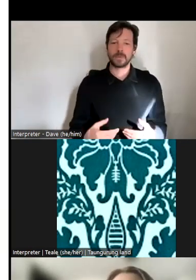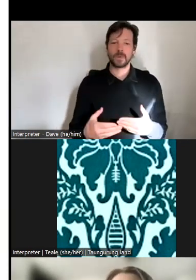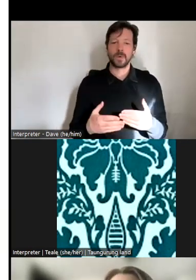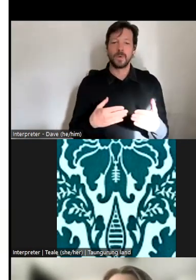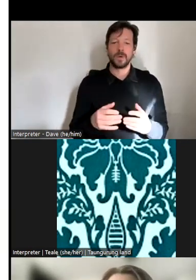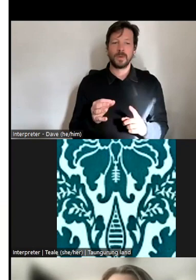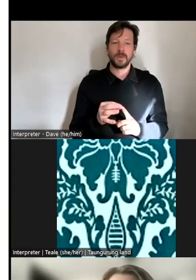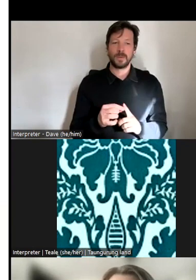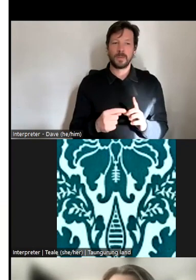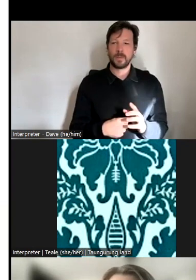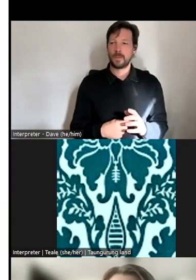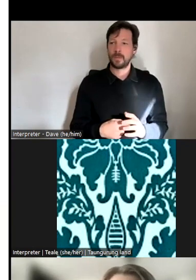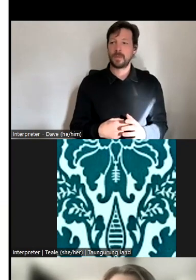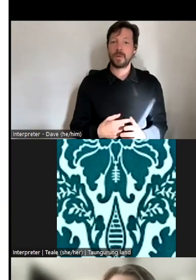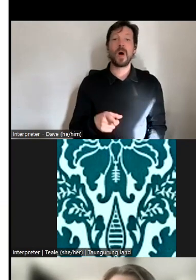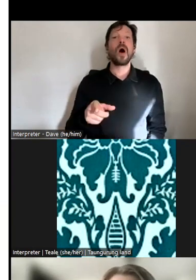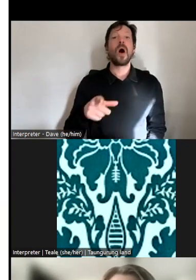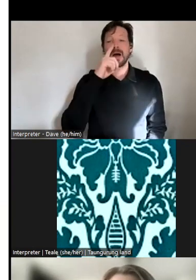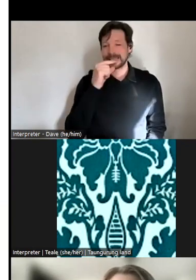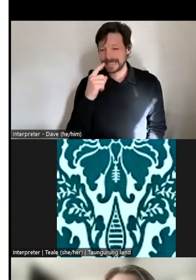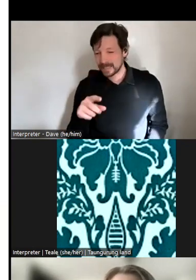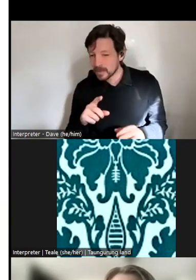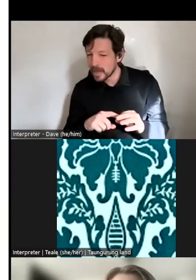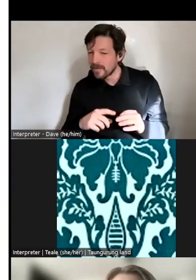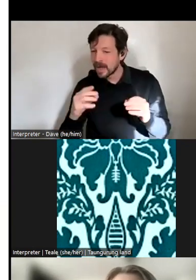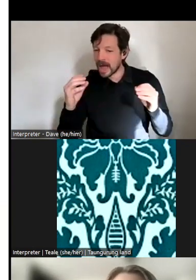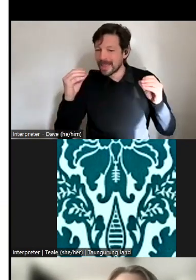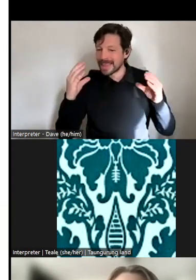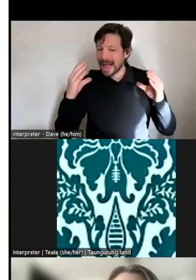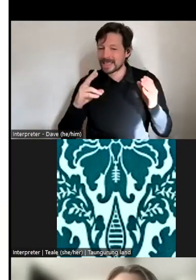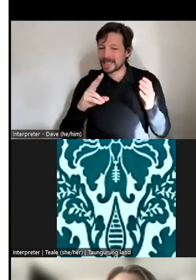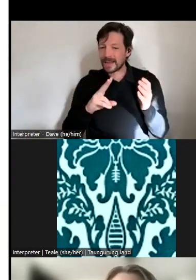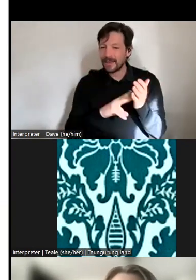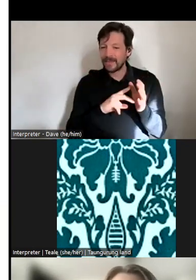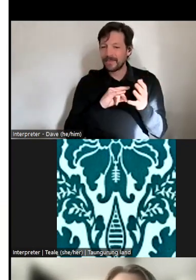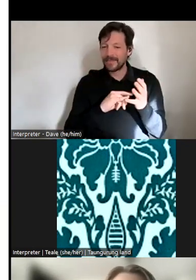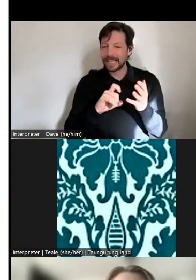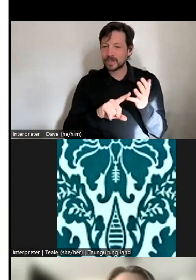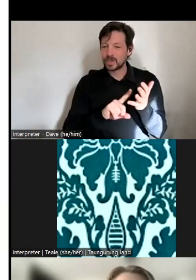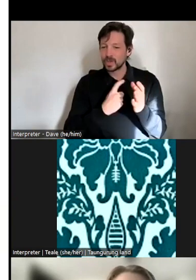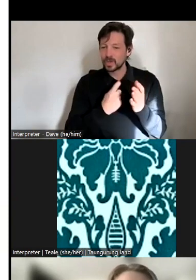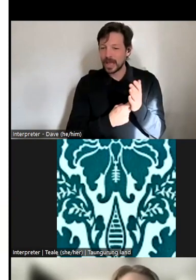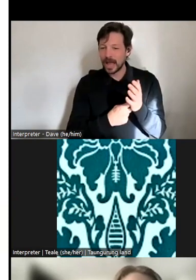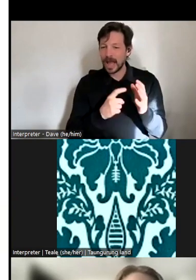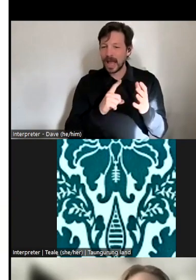Oh yes, so I can see it has a question. Is enlarged vestibular aqueduct a genetic hearing loss? That was the one question we've got there. Yeah, yeah.